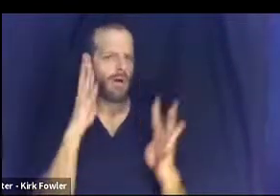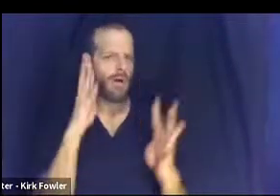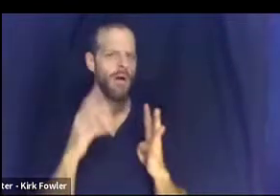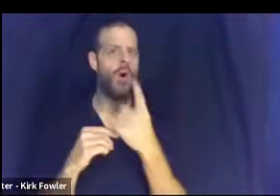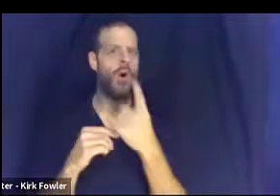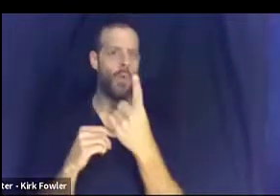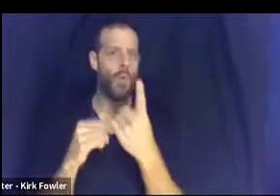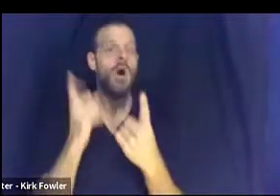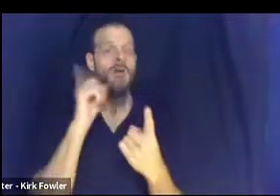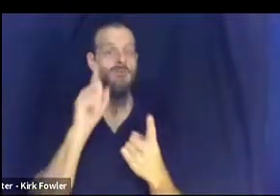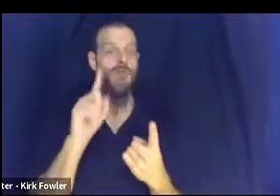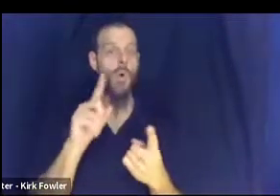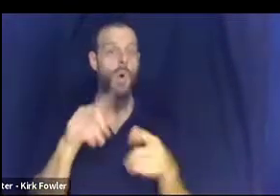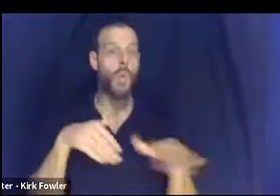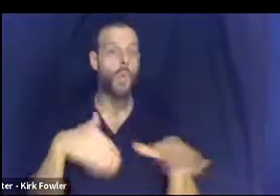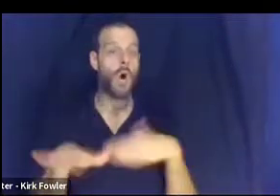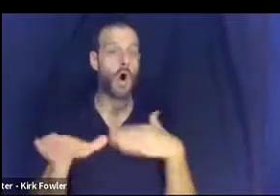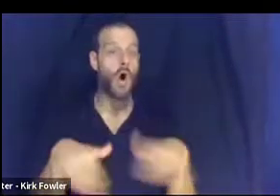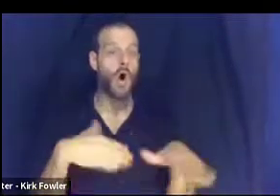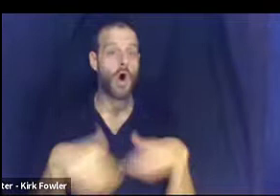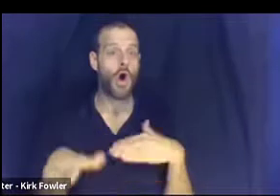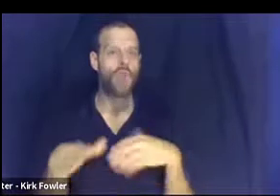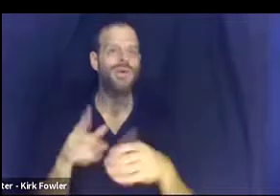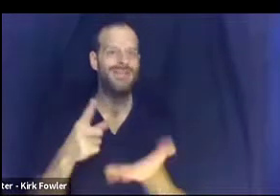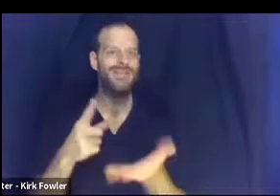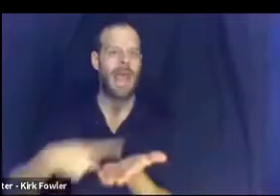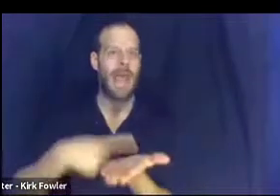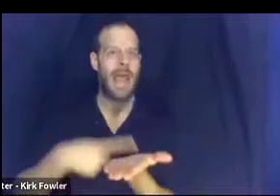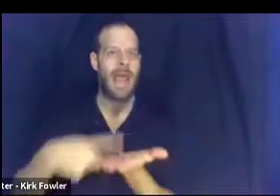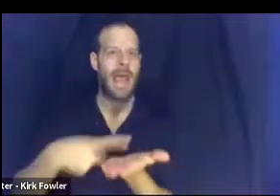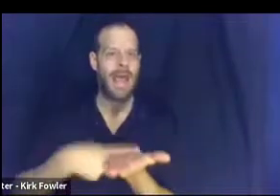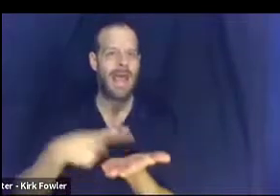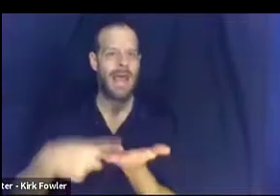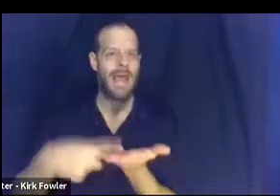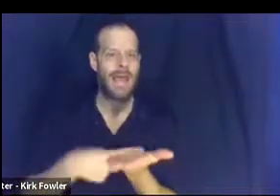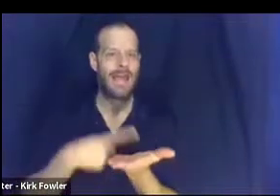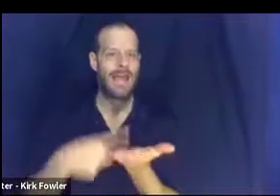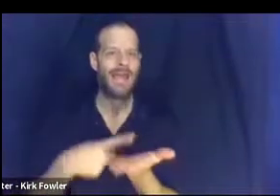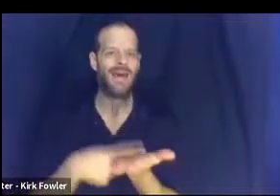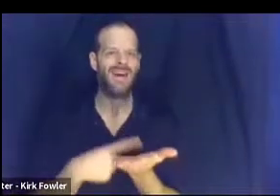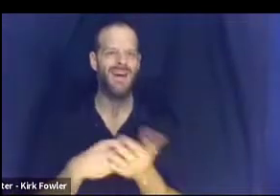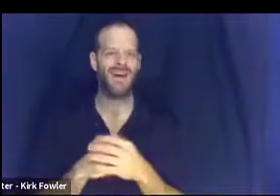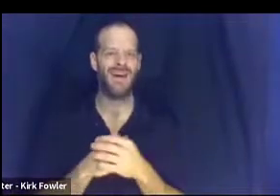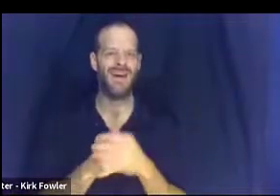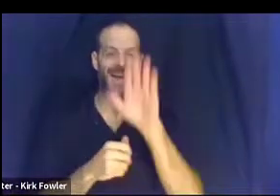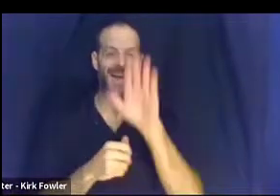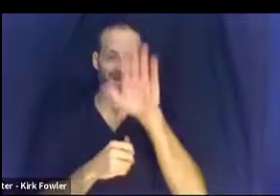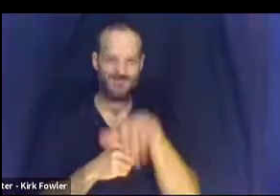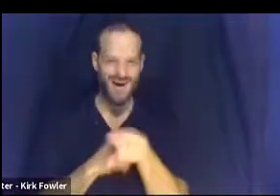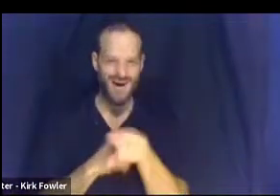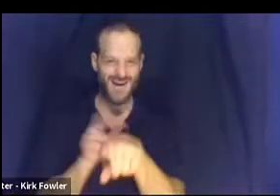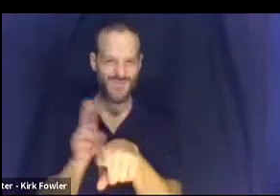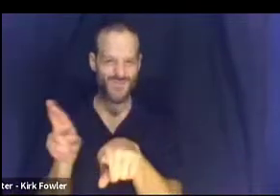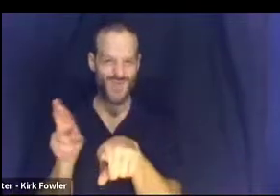was like a little kind of a little cane. And then look, the one on the bottom right is for going swimming.